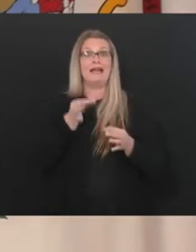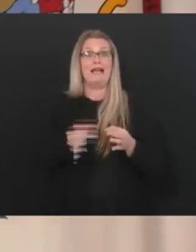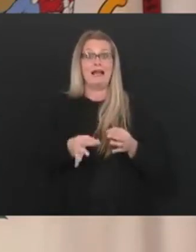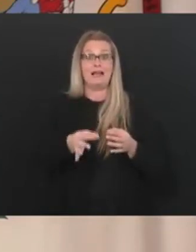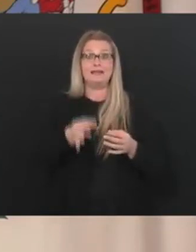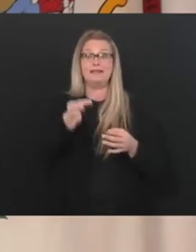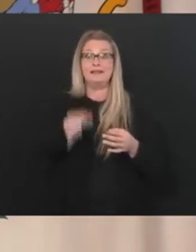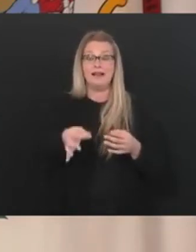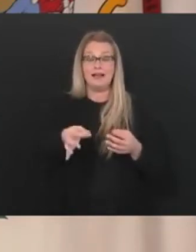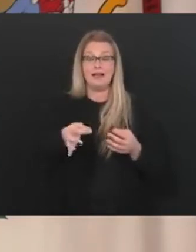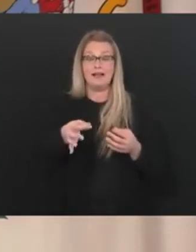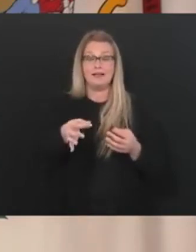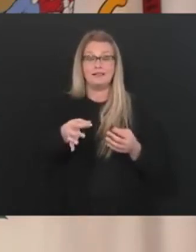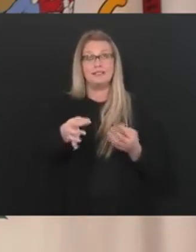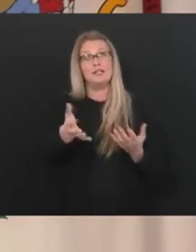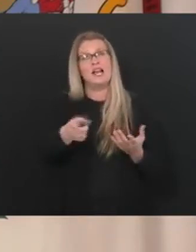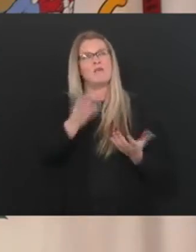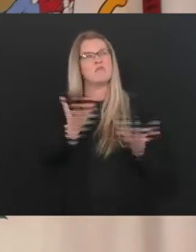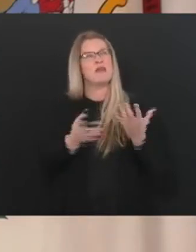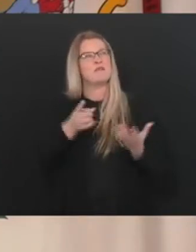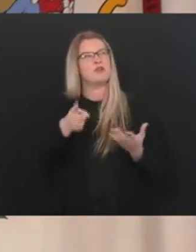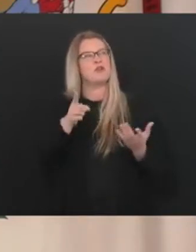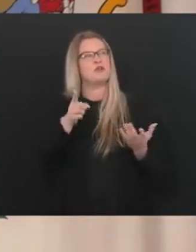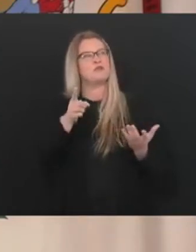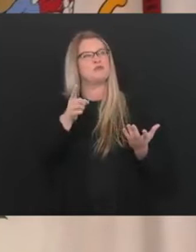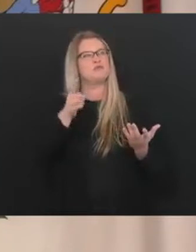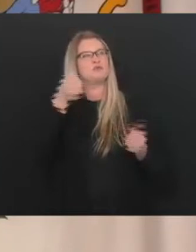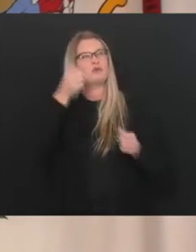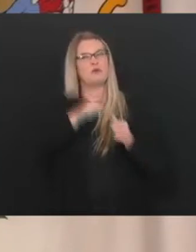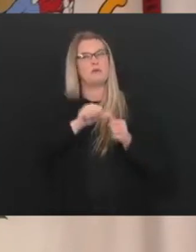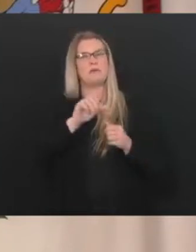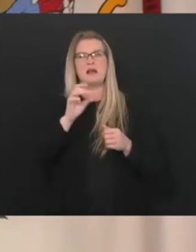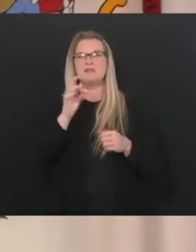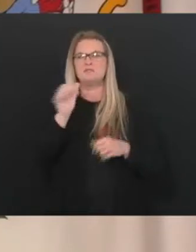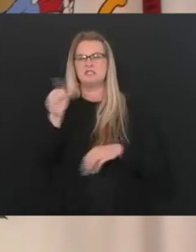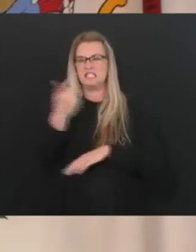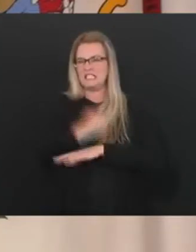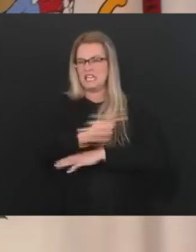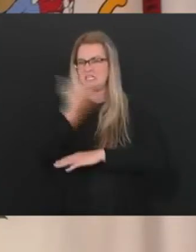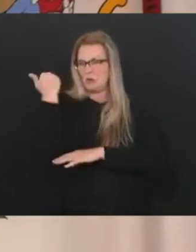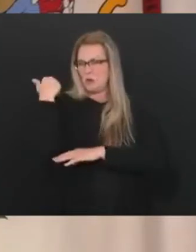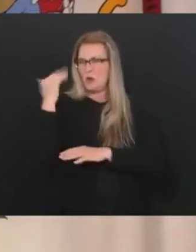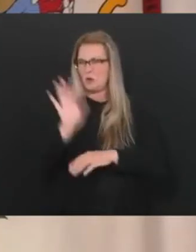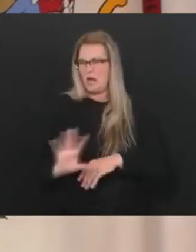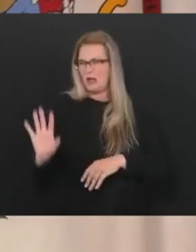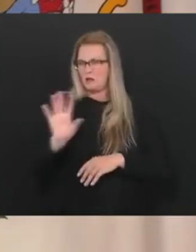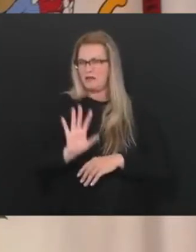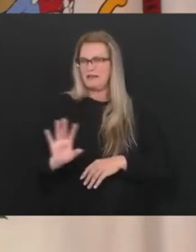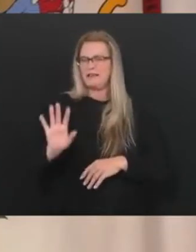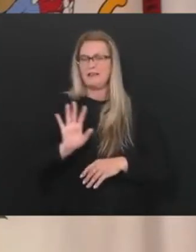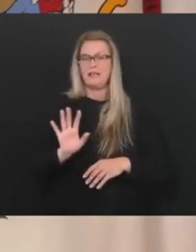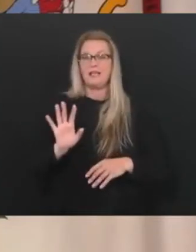ABSOLUTELY THE ONLY THING THAT HAS DELAYED US IN ALL OF THIS IS, YOU KNOW, IF YOU'LL REMEMBER